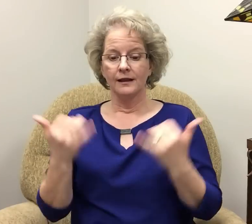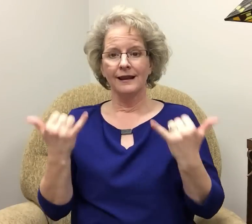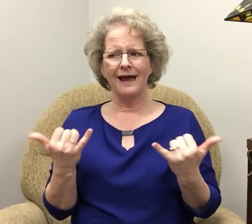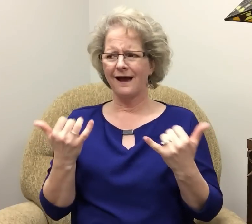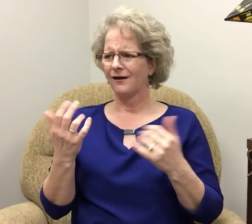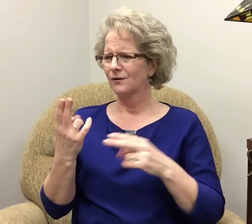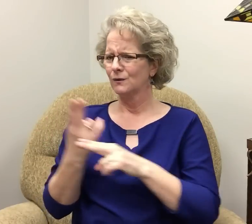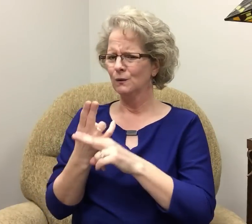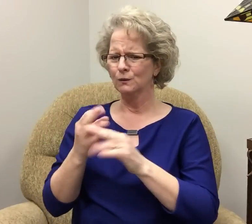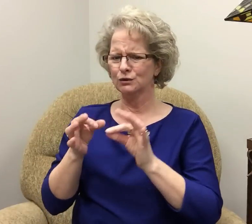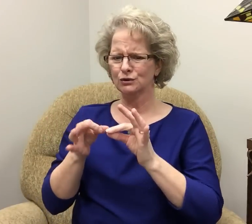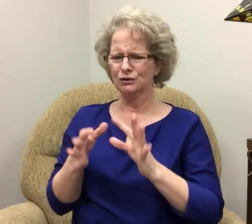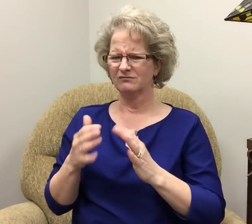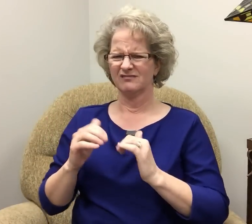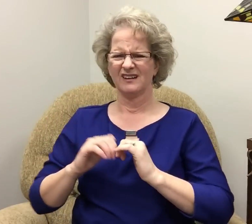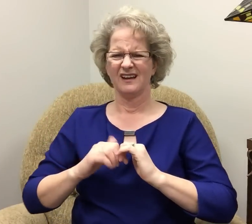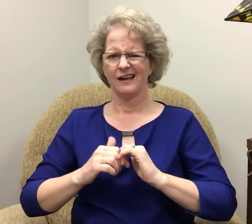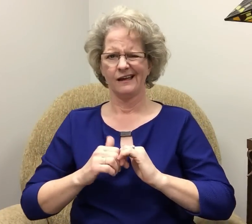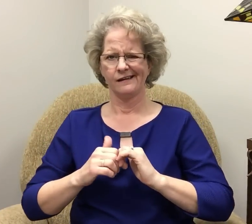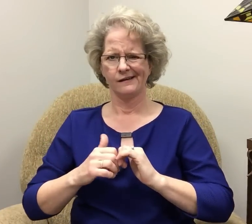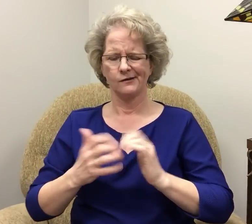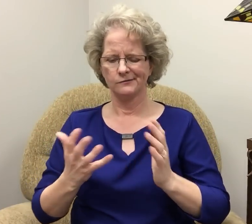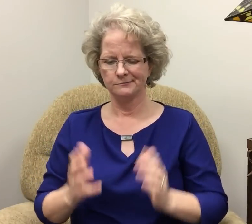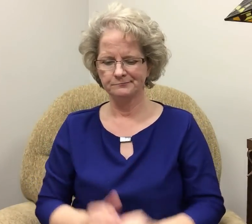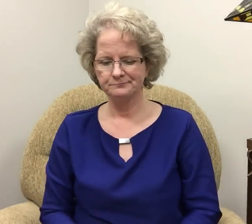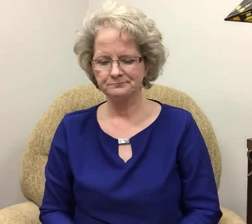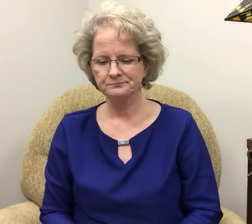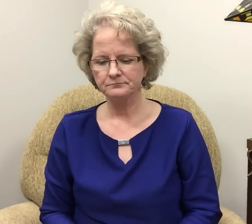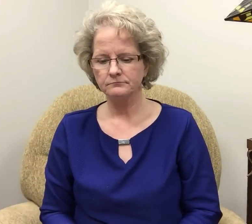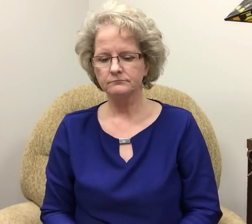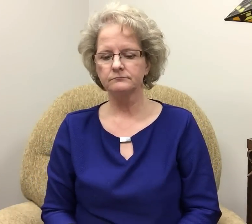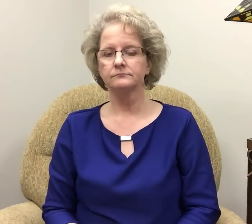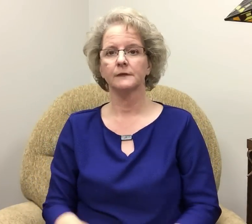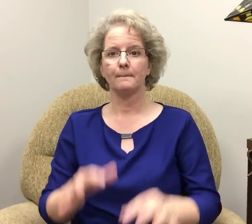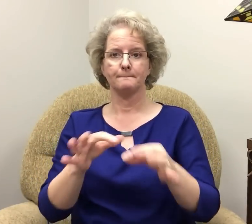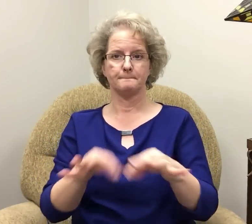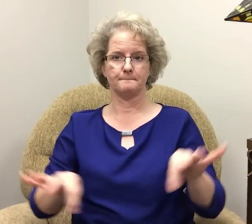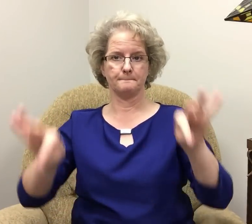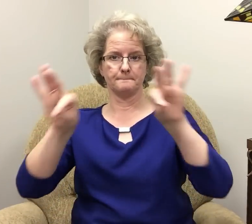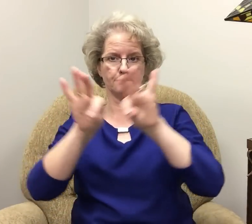must be complied with.